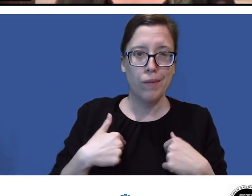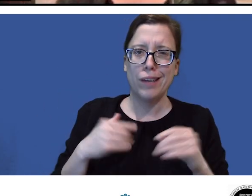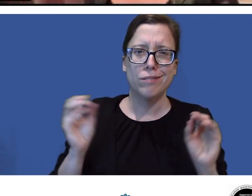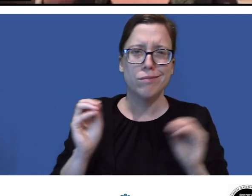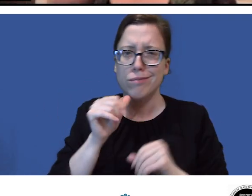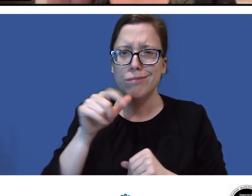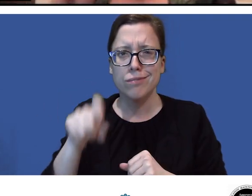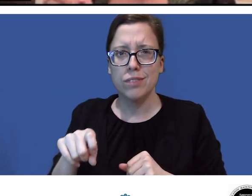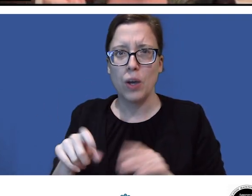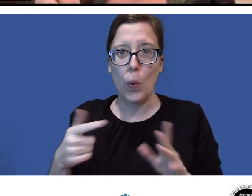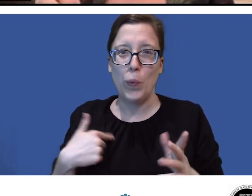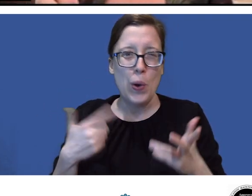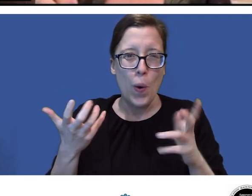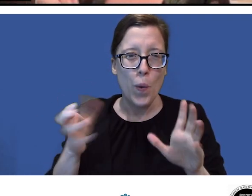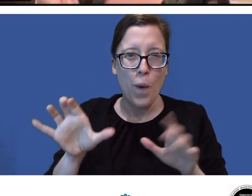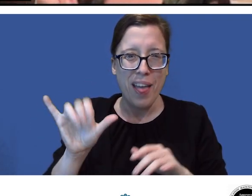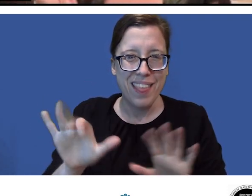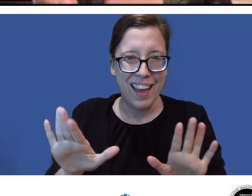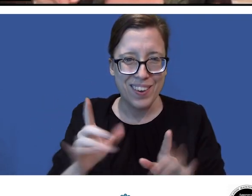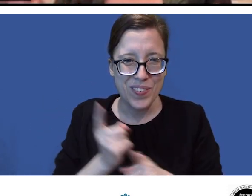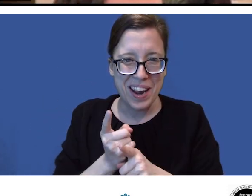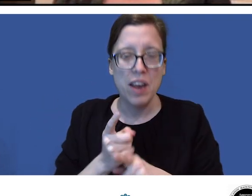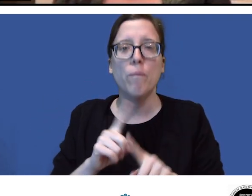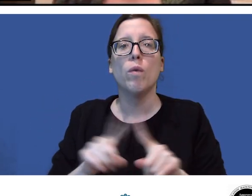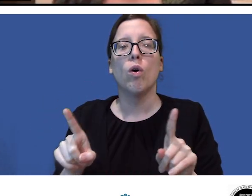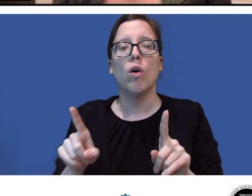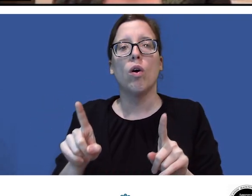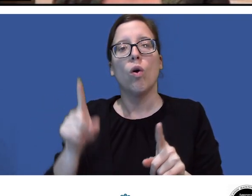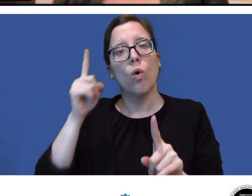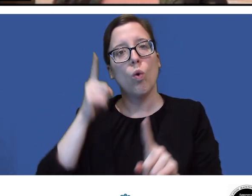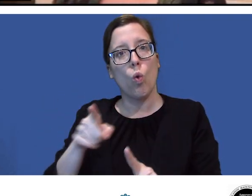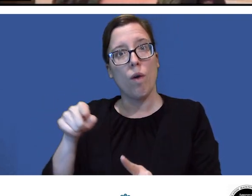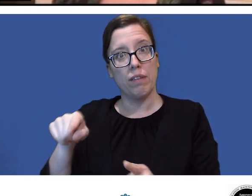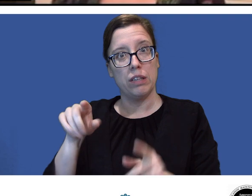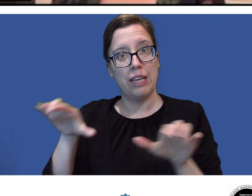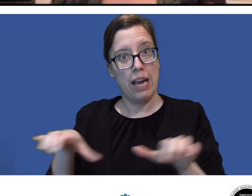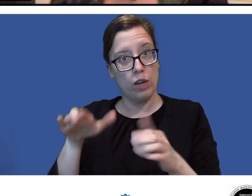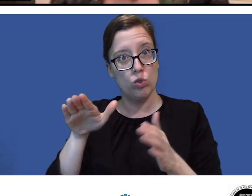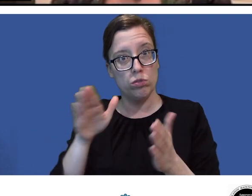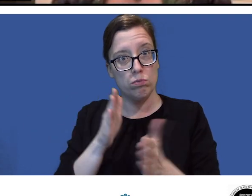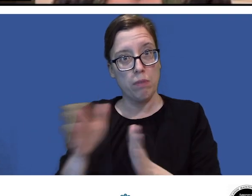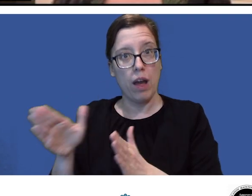But just write down if you think that something you see on the slides or something I say,